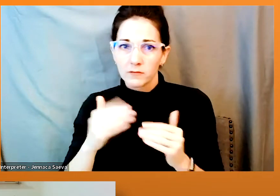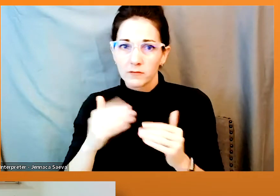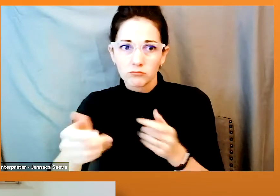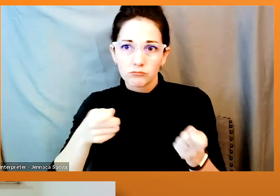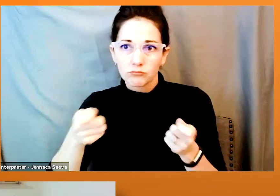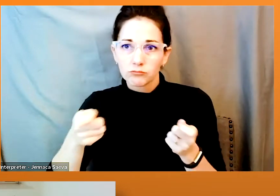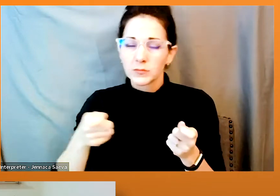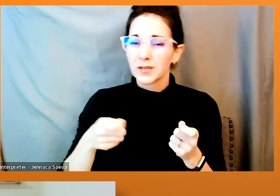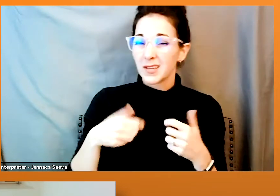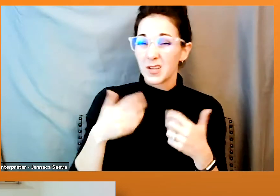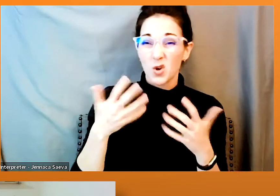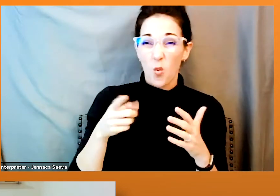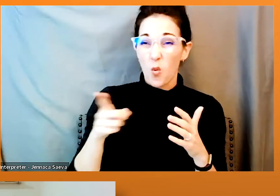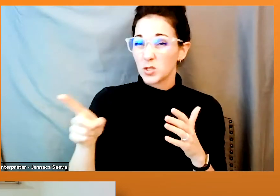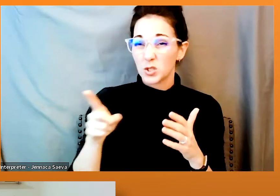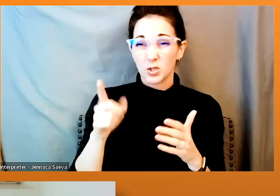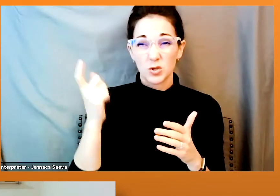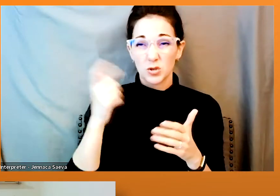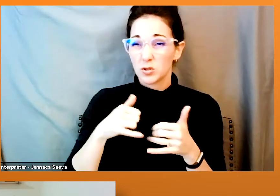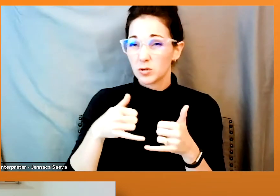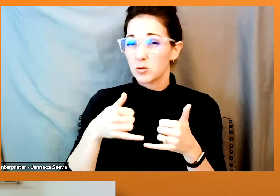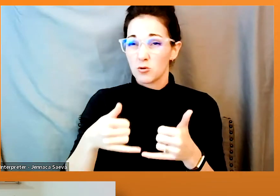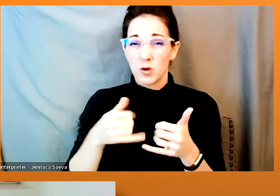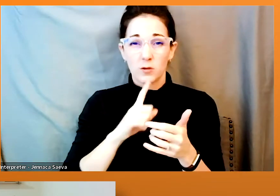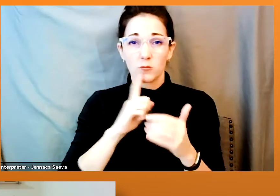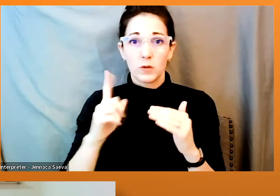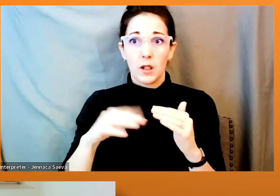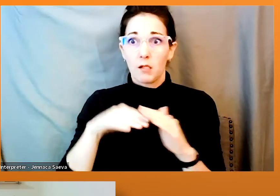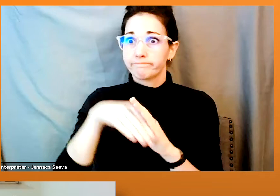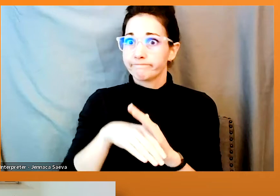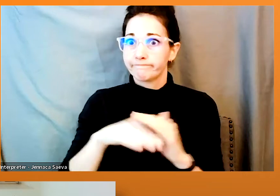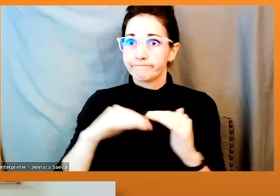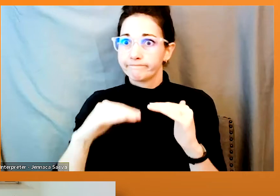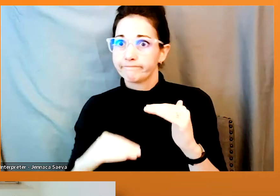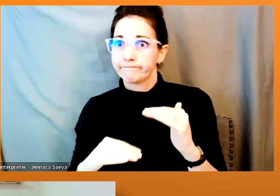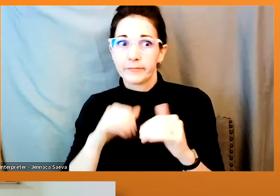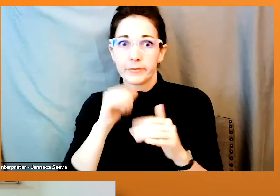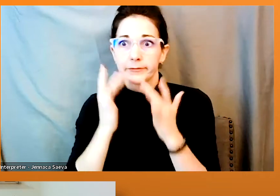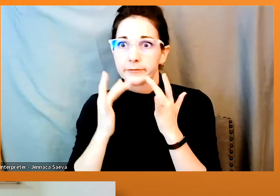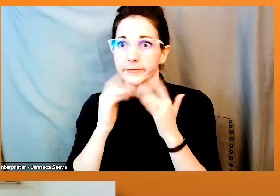I'd also say the available balance, definitely. You don't want to see your grant go into deficit.